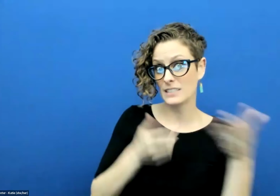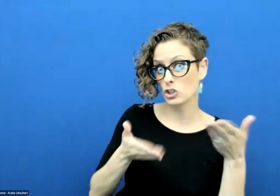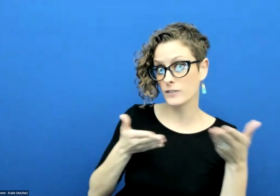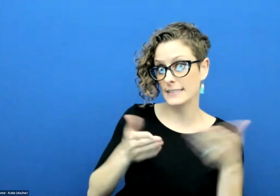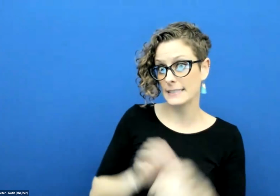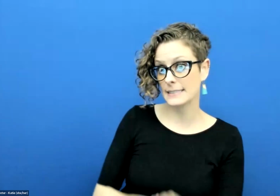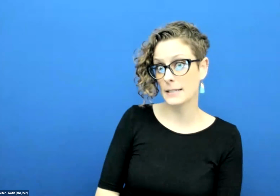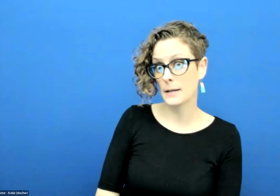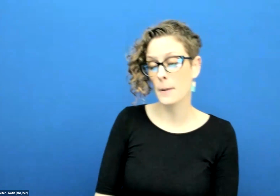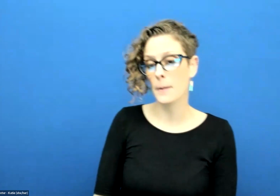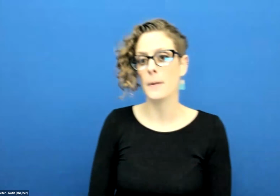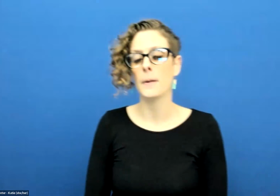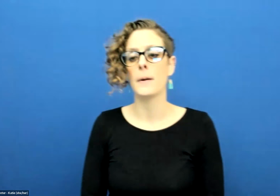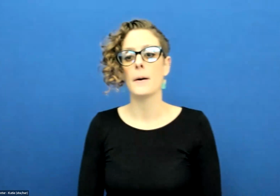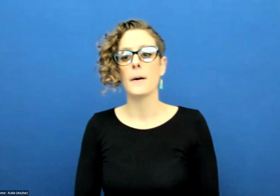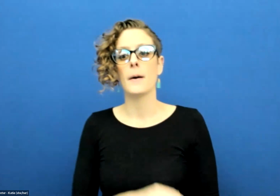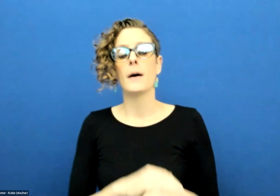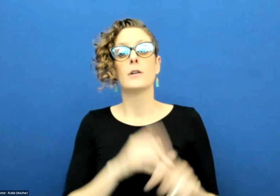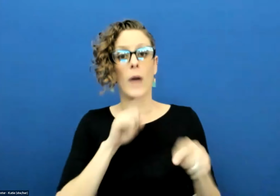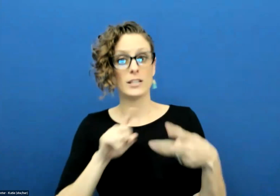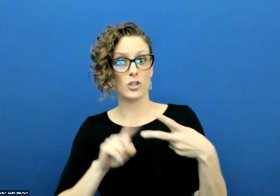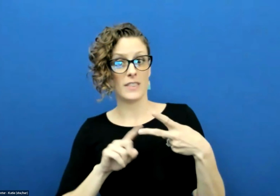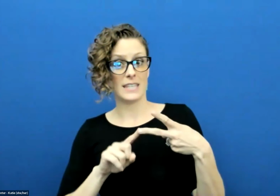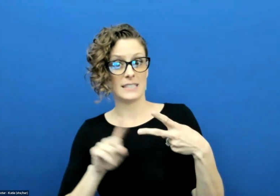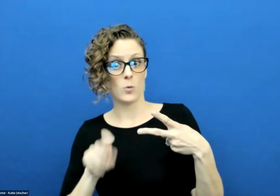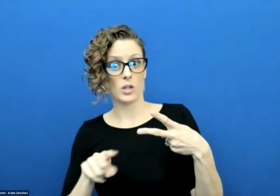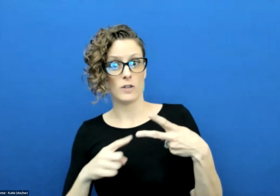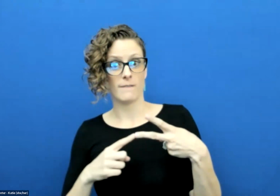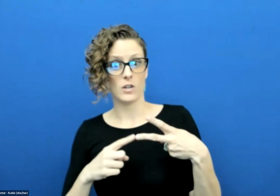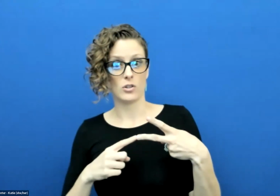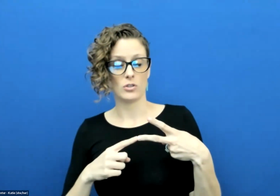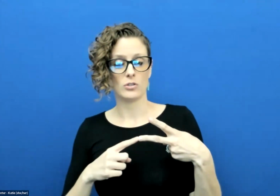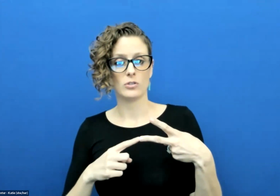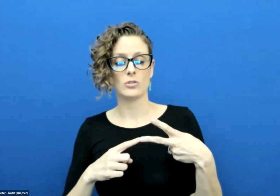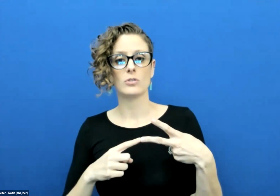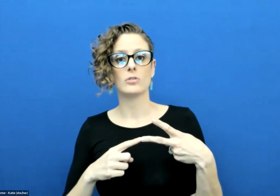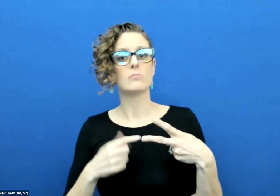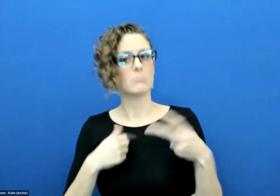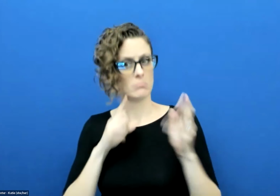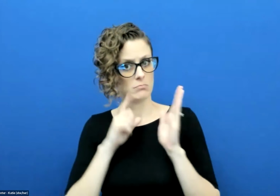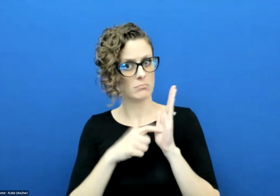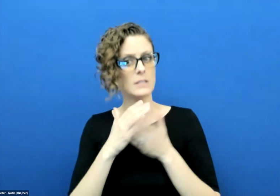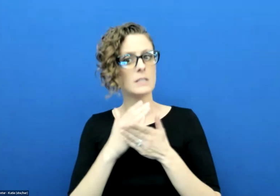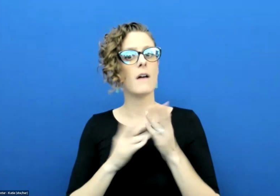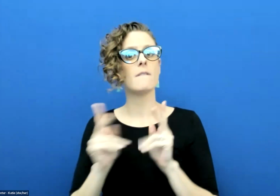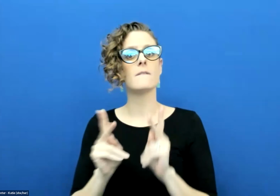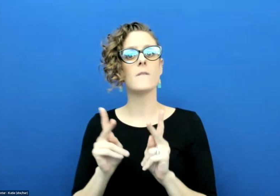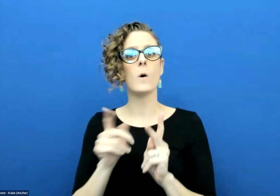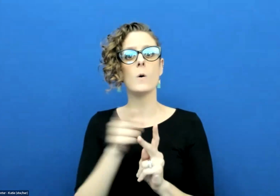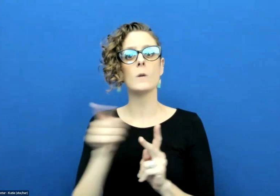so to answer the second question first uh I have found uh some folks able to to get some of these